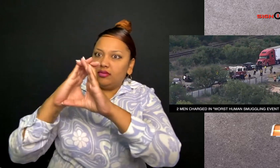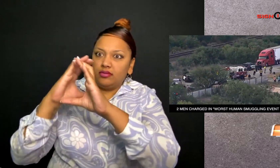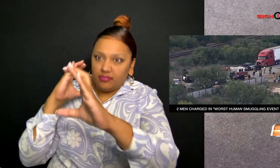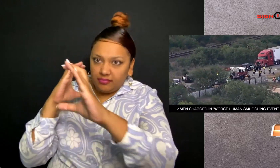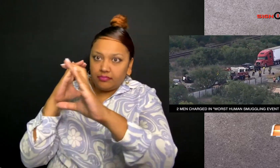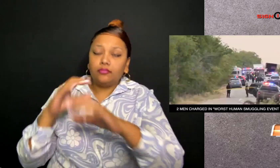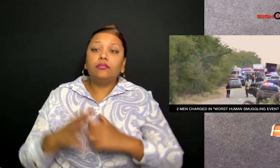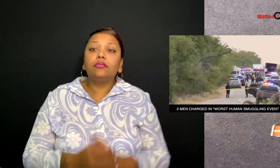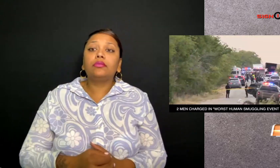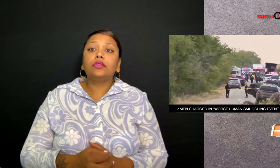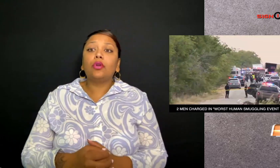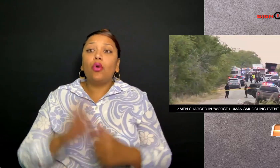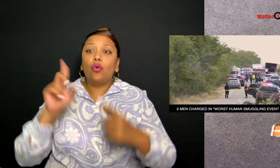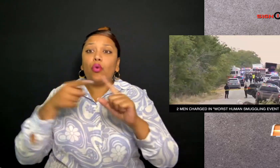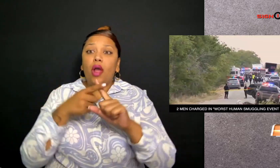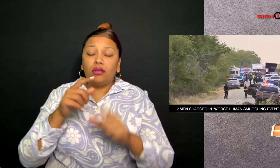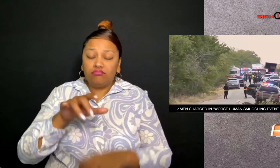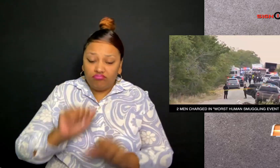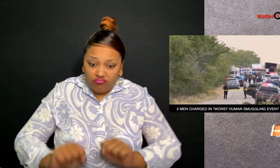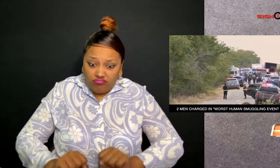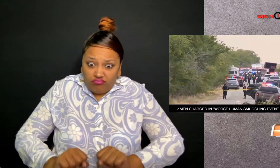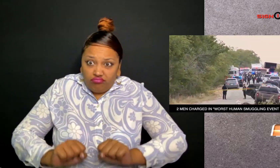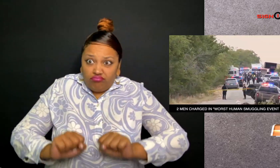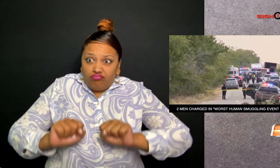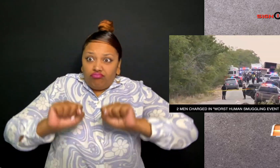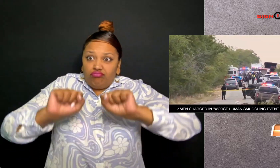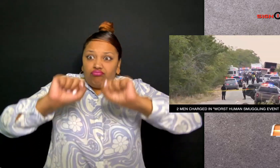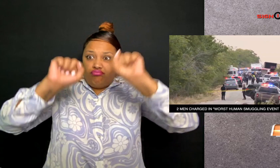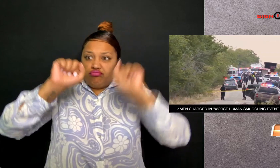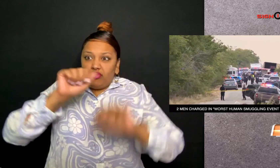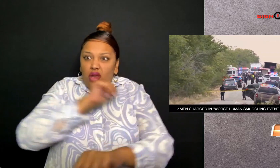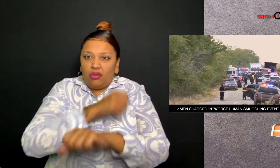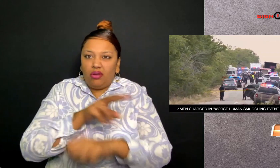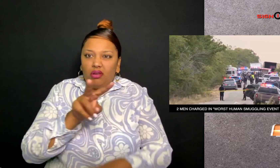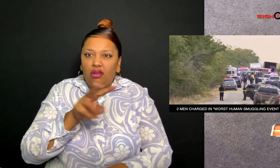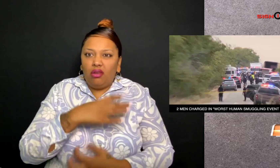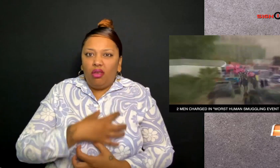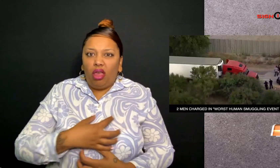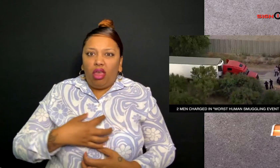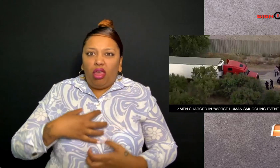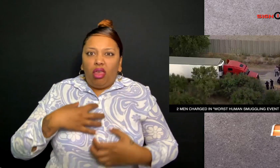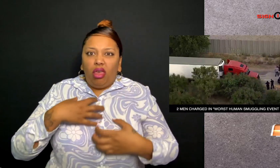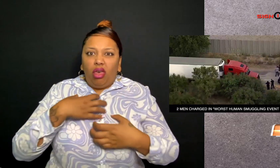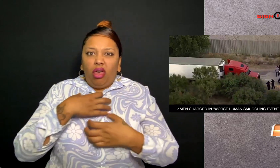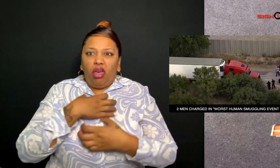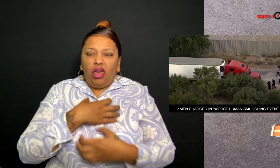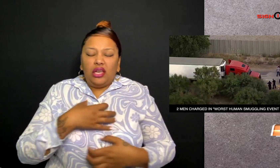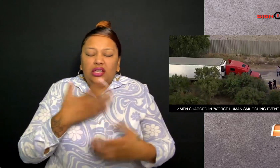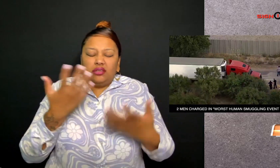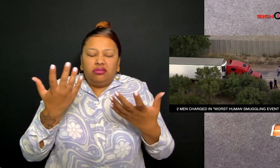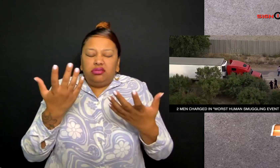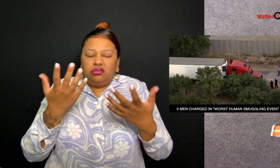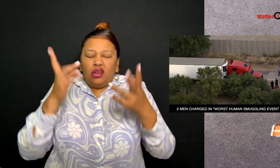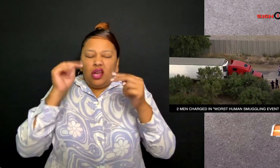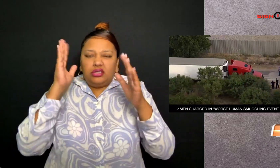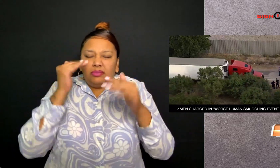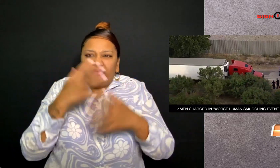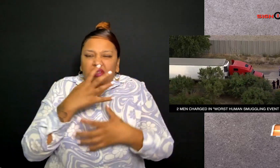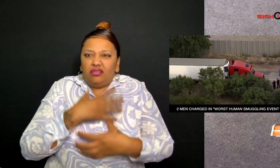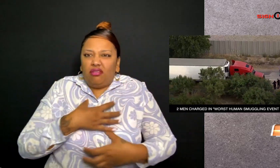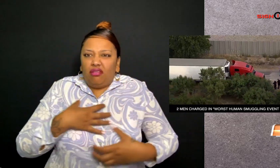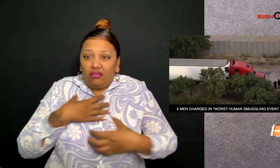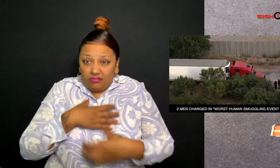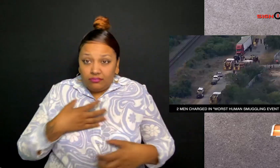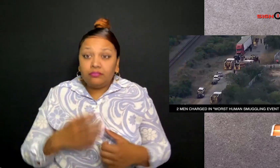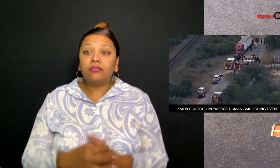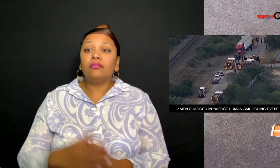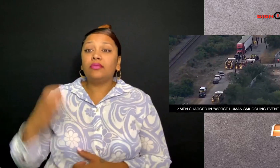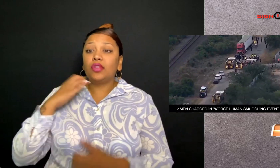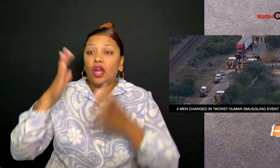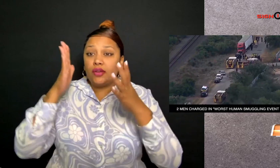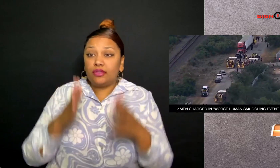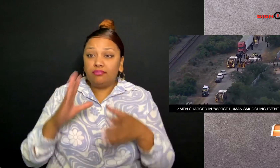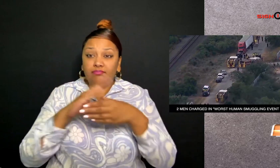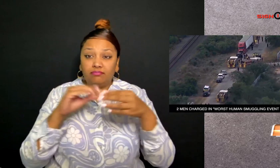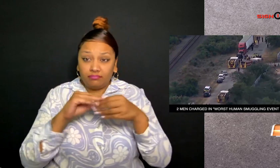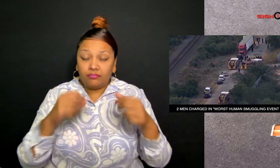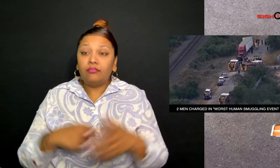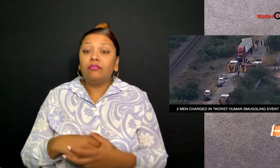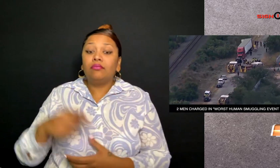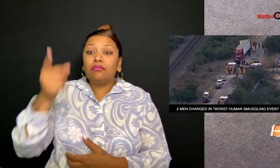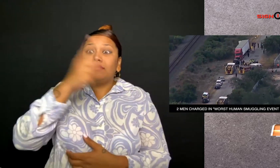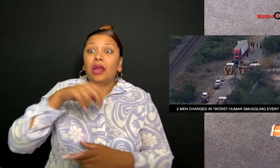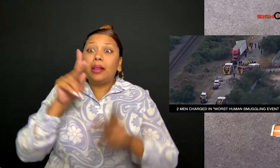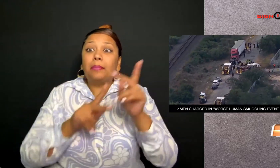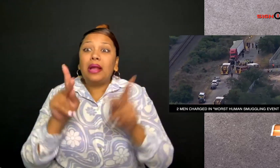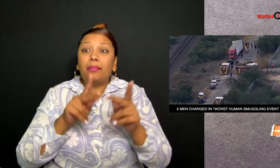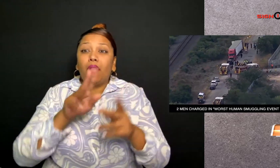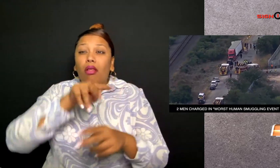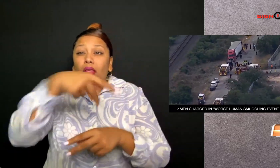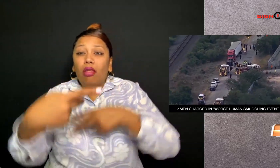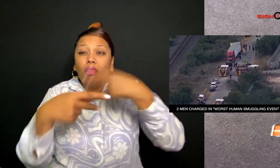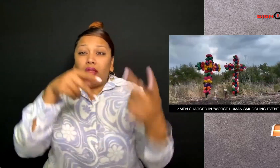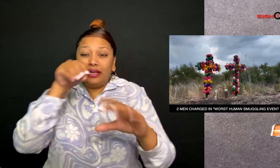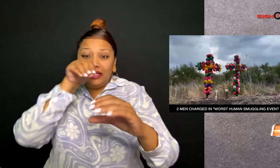after discovering the crime scene